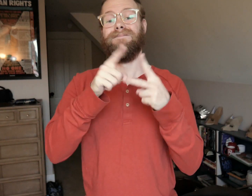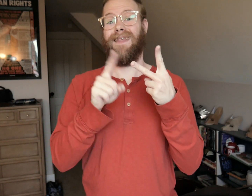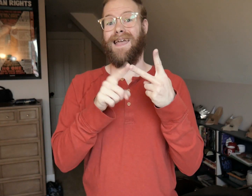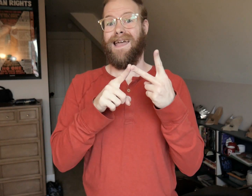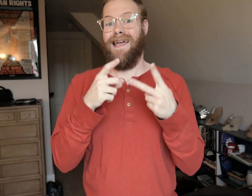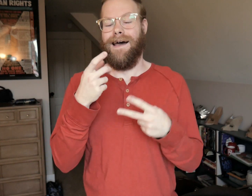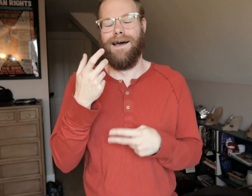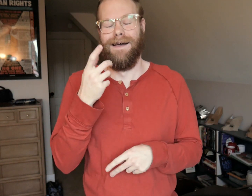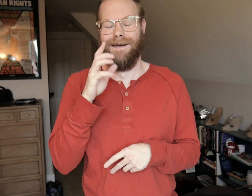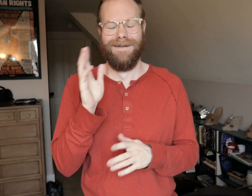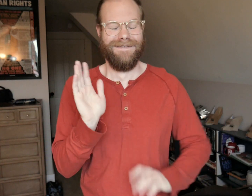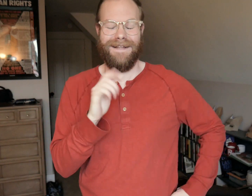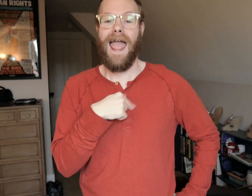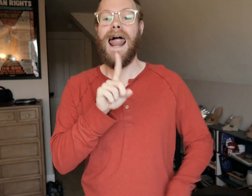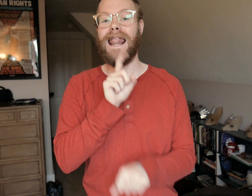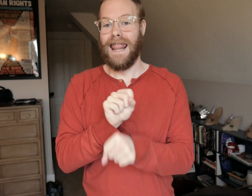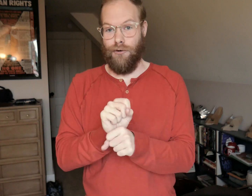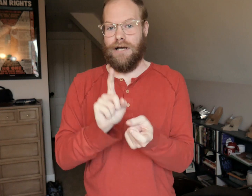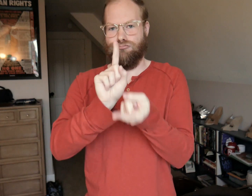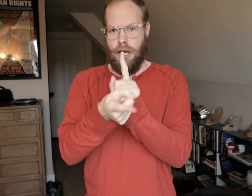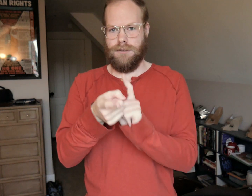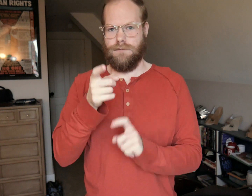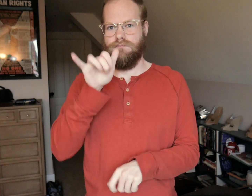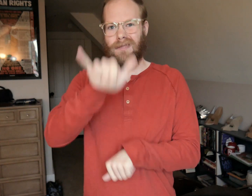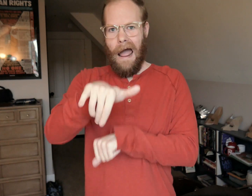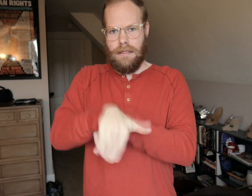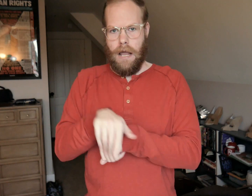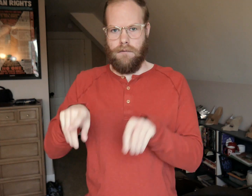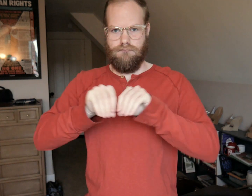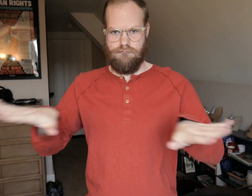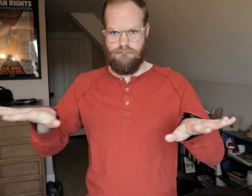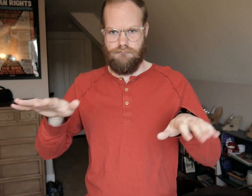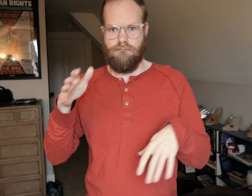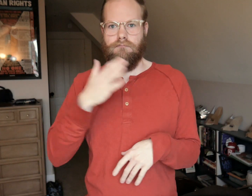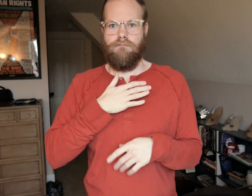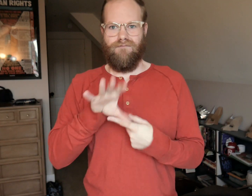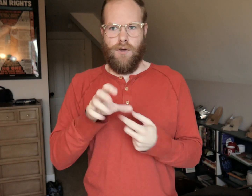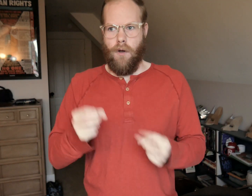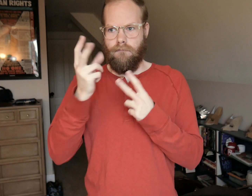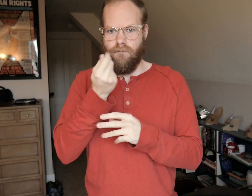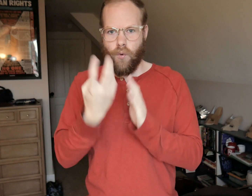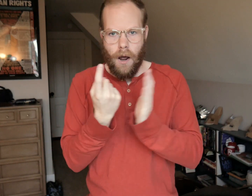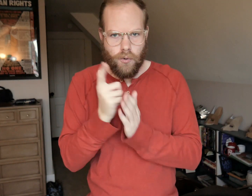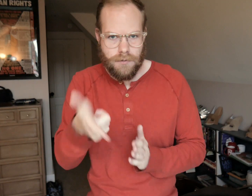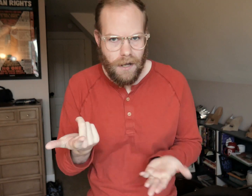For Commander, I literally translated it the night it came out, my video was up a few hours later.